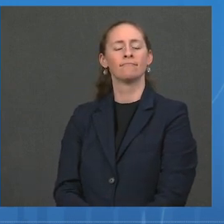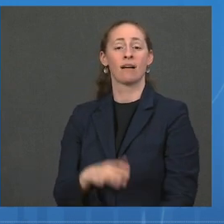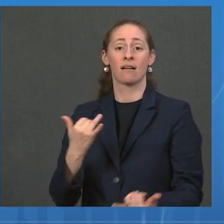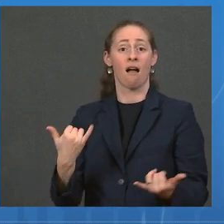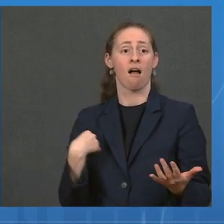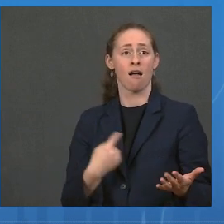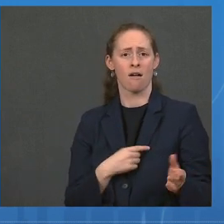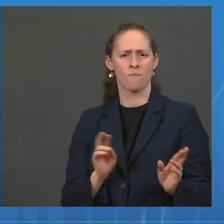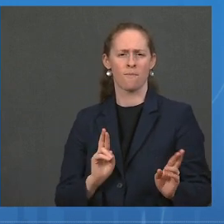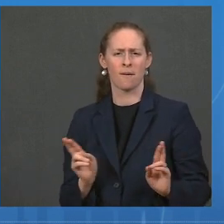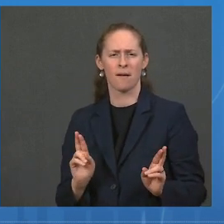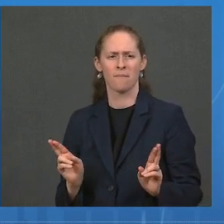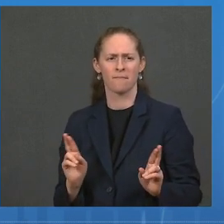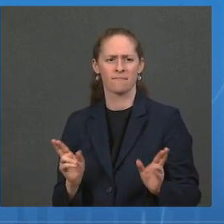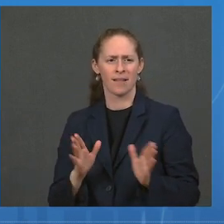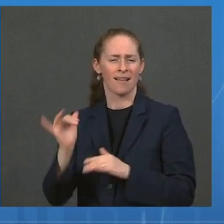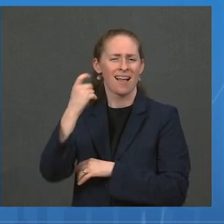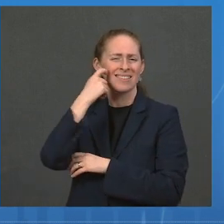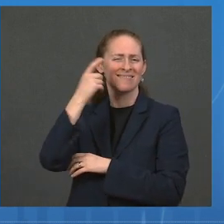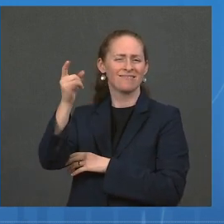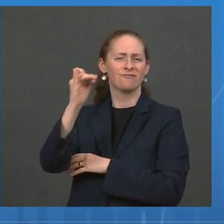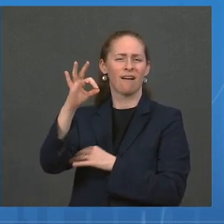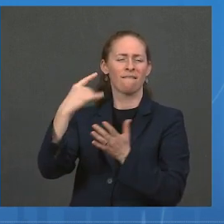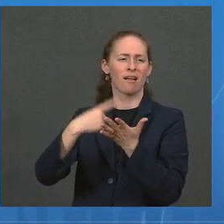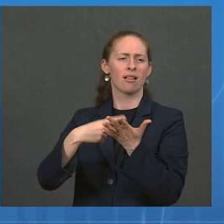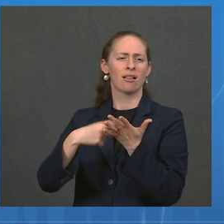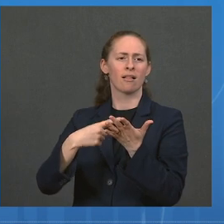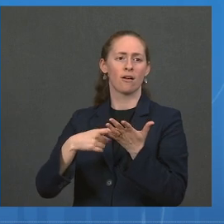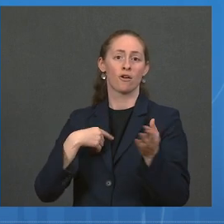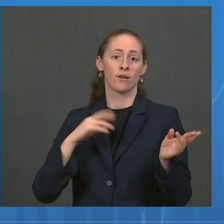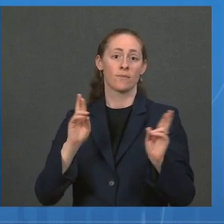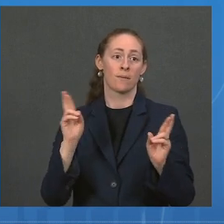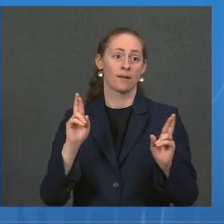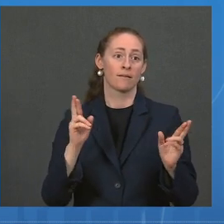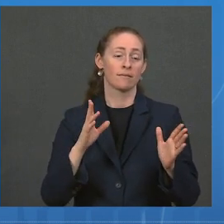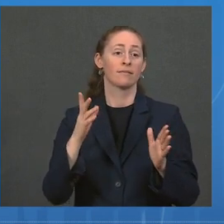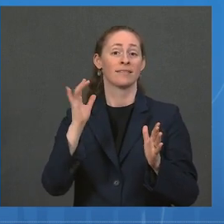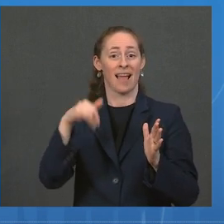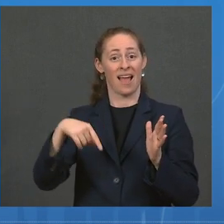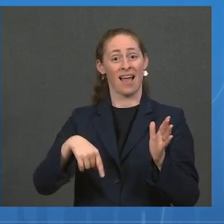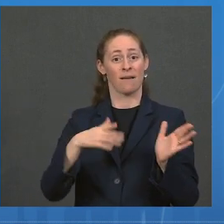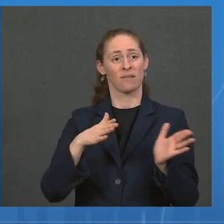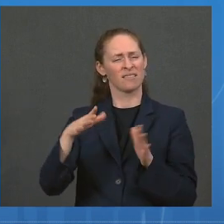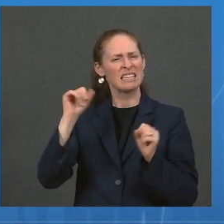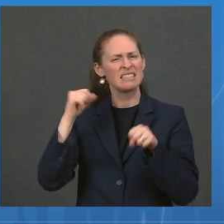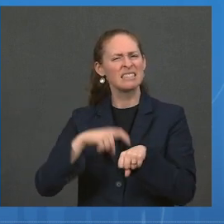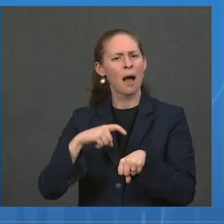all the preparation that he mentioned takes time. You know, all these conversations we're having with community organizations,